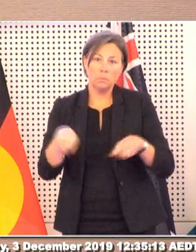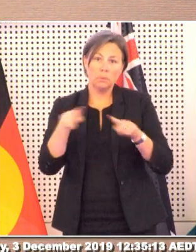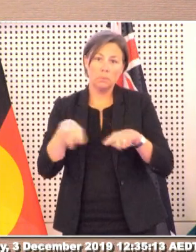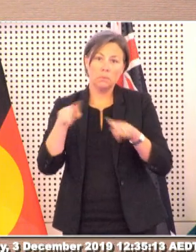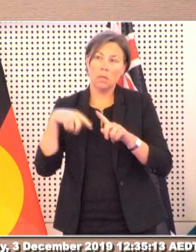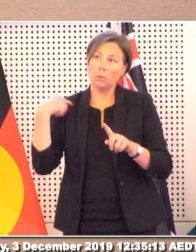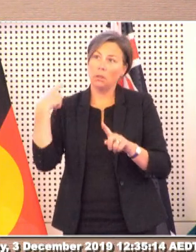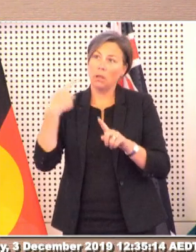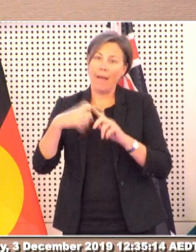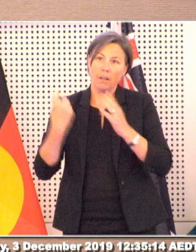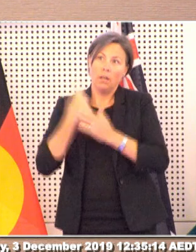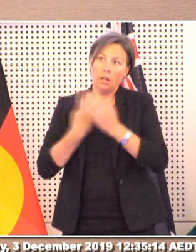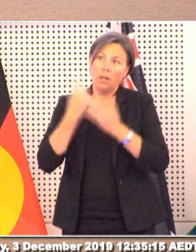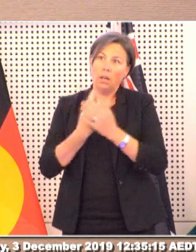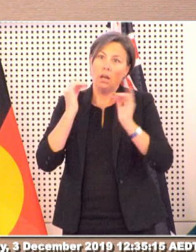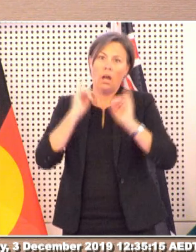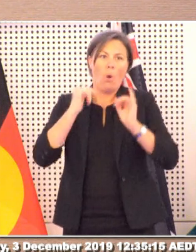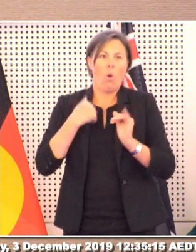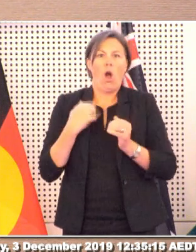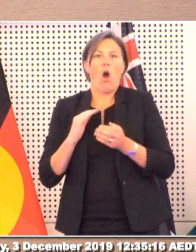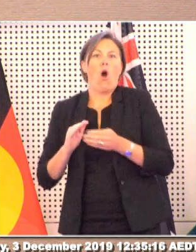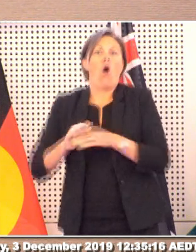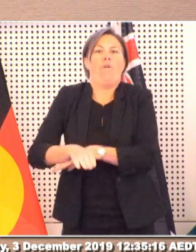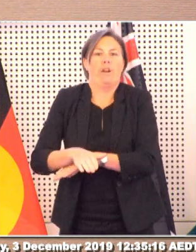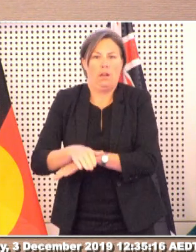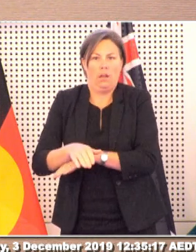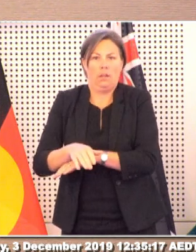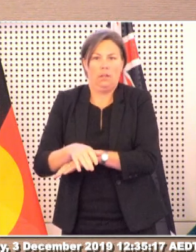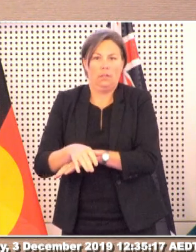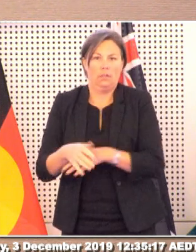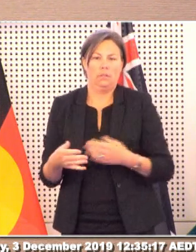And I think that the system is full of good people trying to do good things.